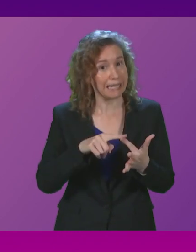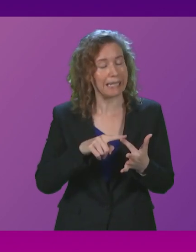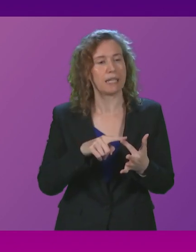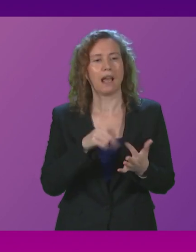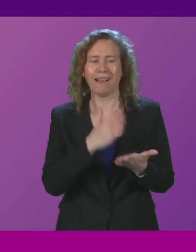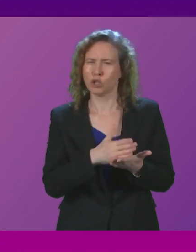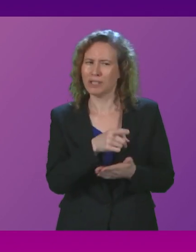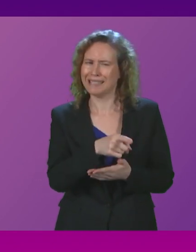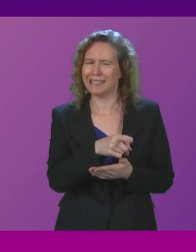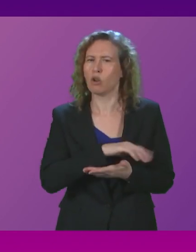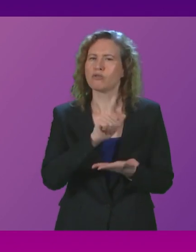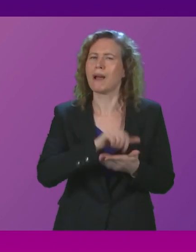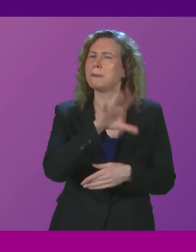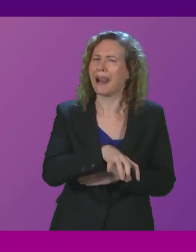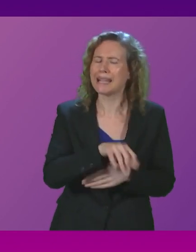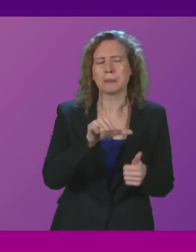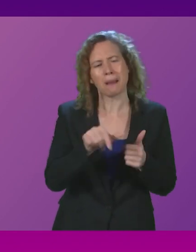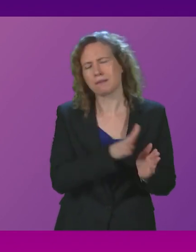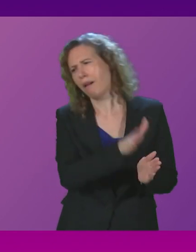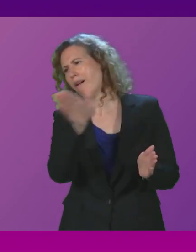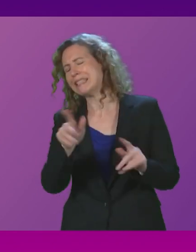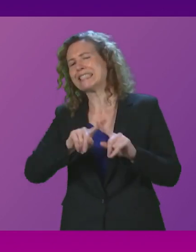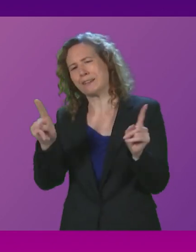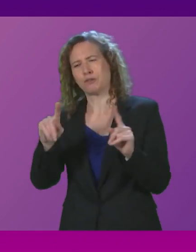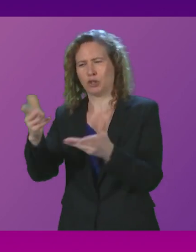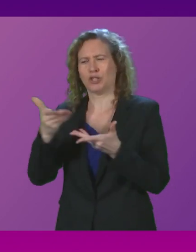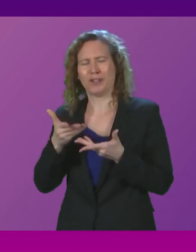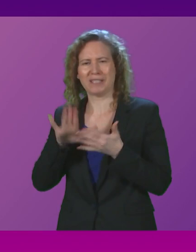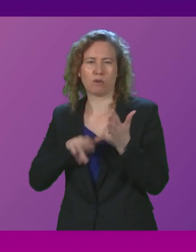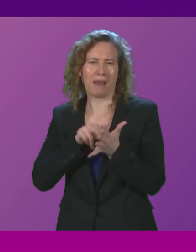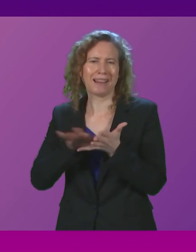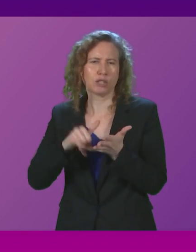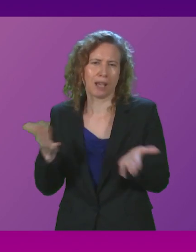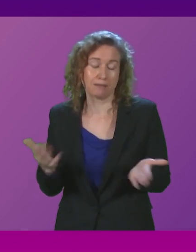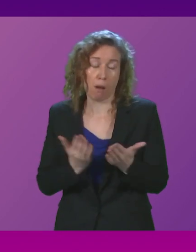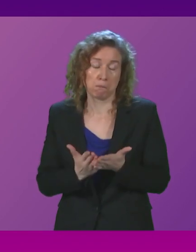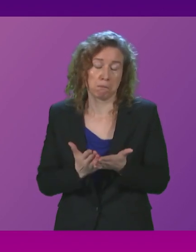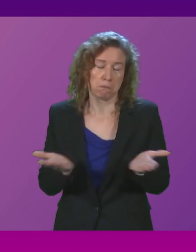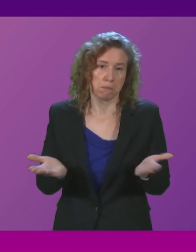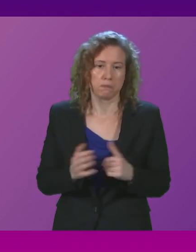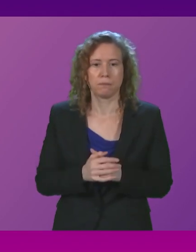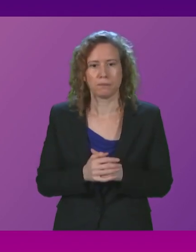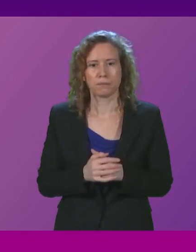who would be better seen and treated in other parts of our national health service. Her GP said that she should go there.